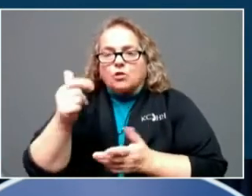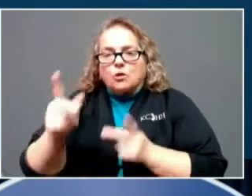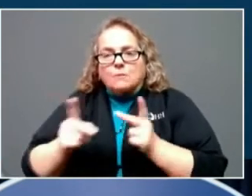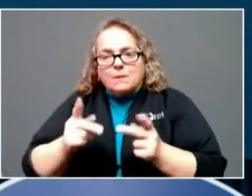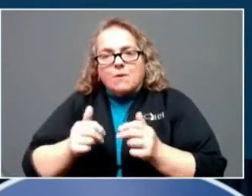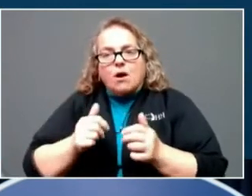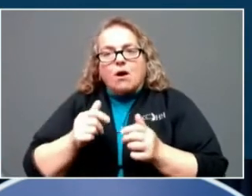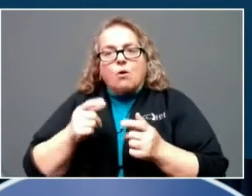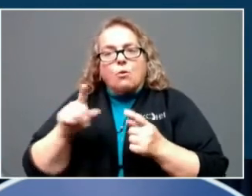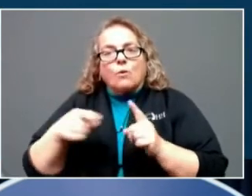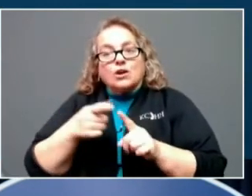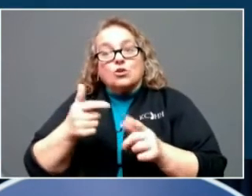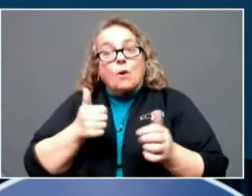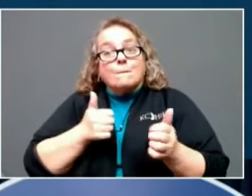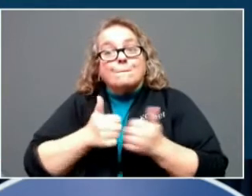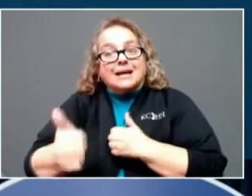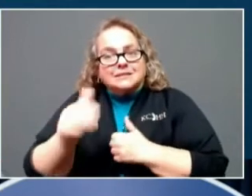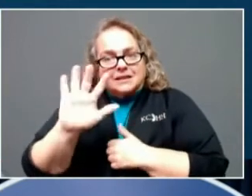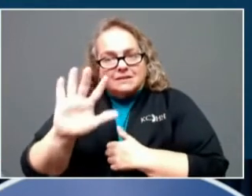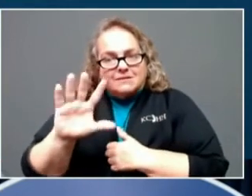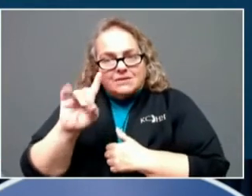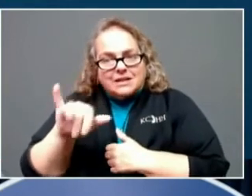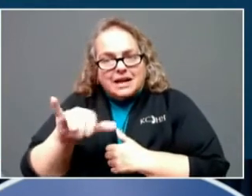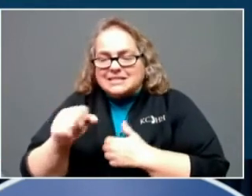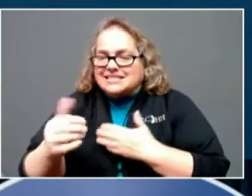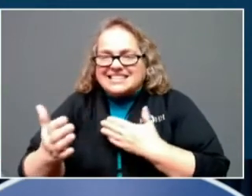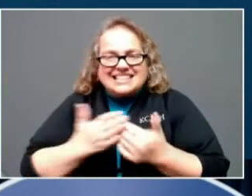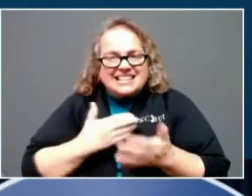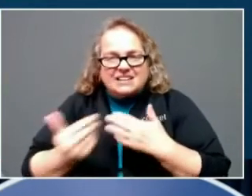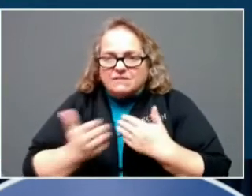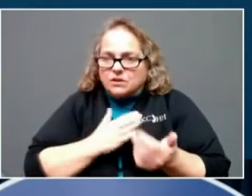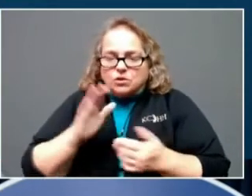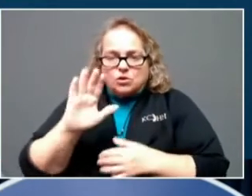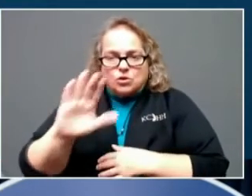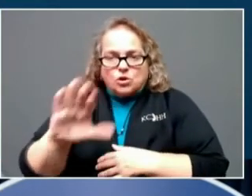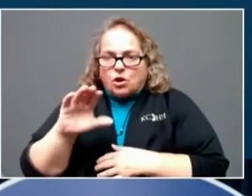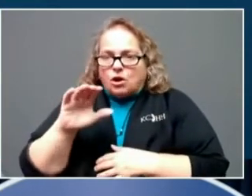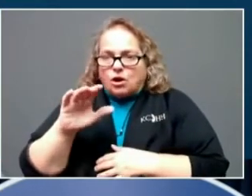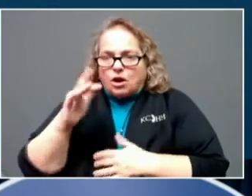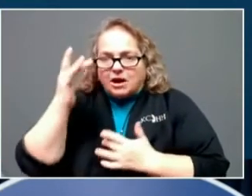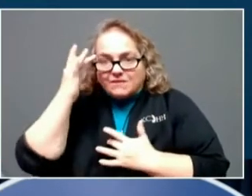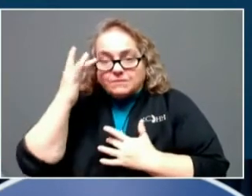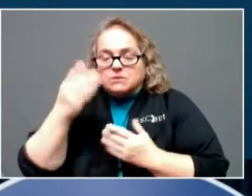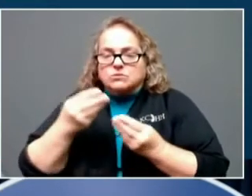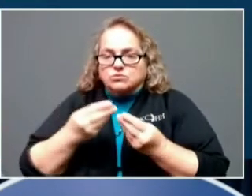symptoms resolved. But even there, the CDC says for 10 days, you should wear a